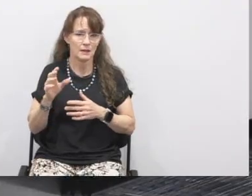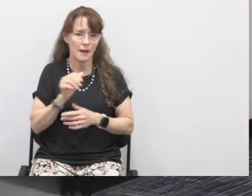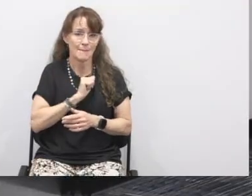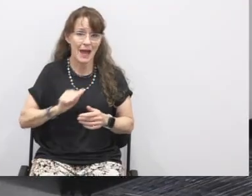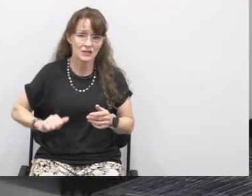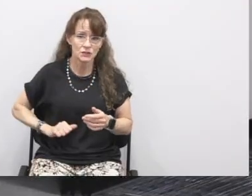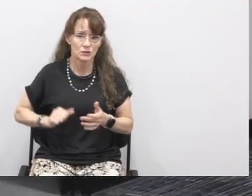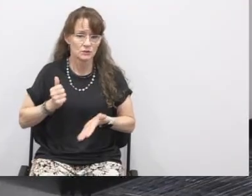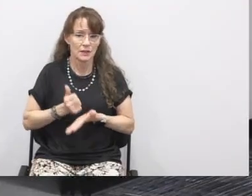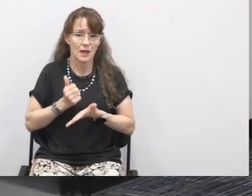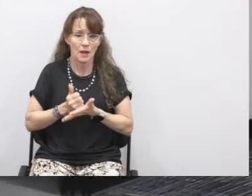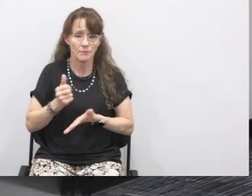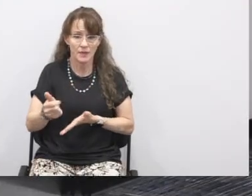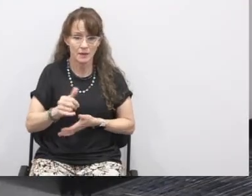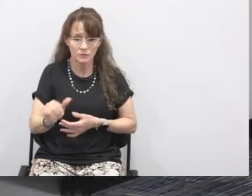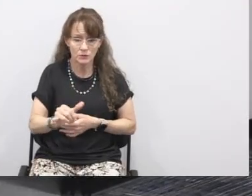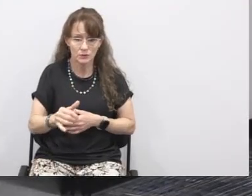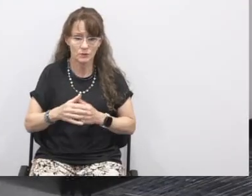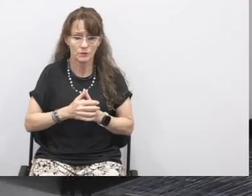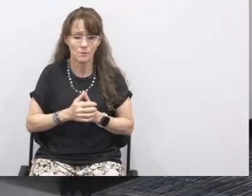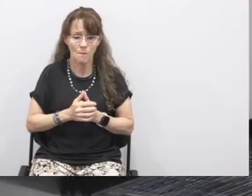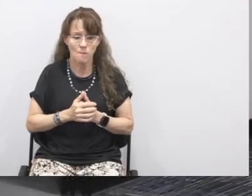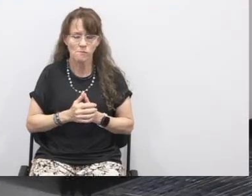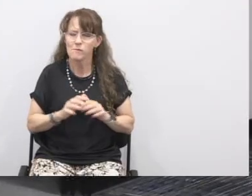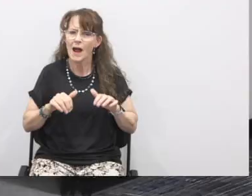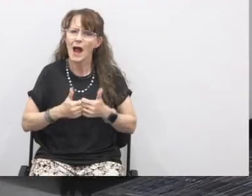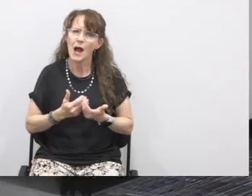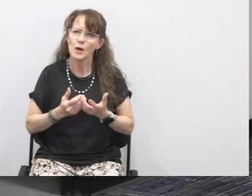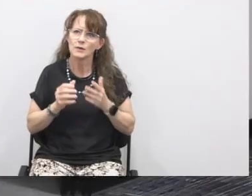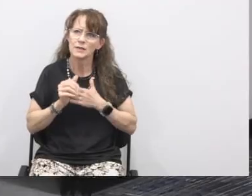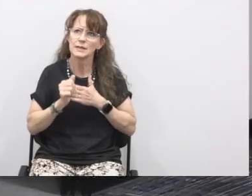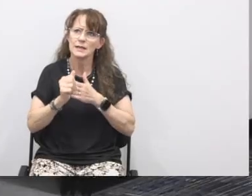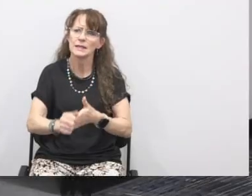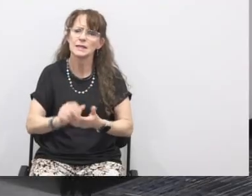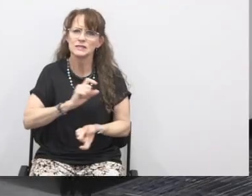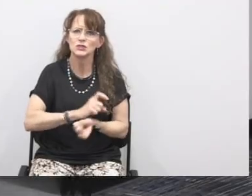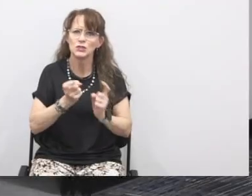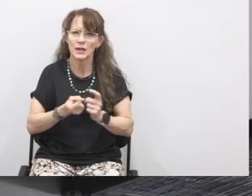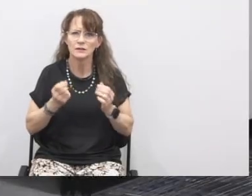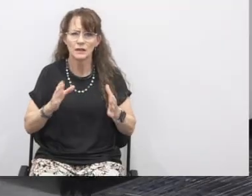And then how it led change efforts at our schools to increase students' sense of belonging.